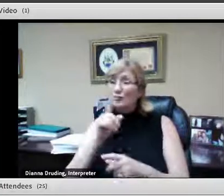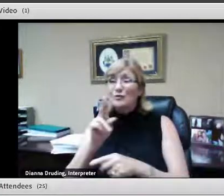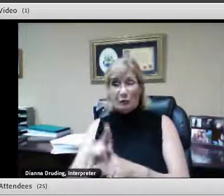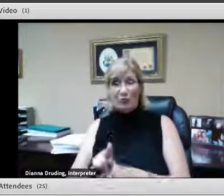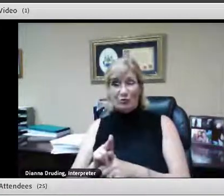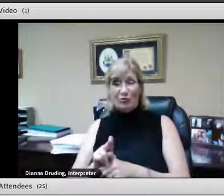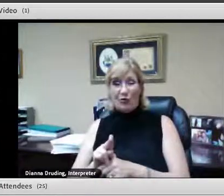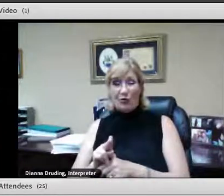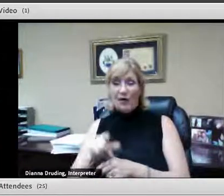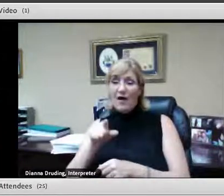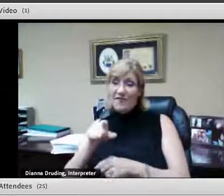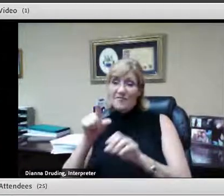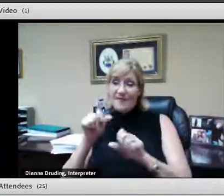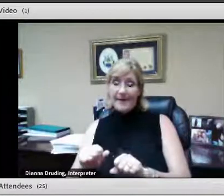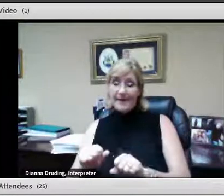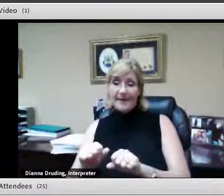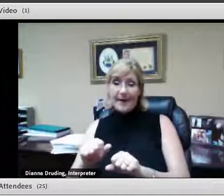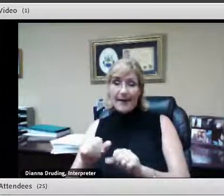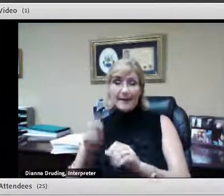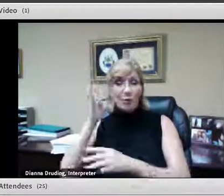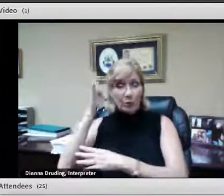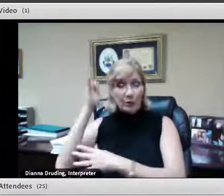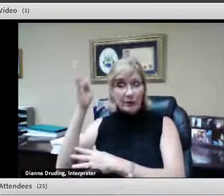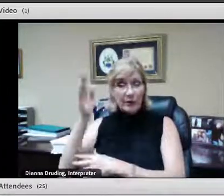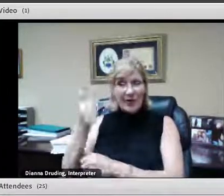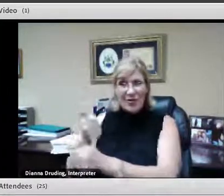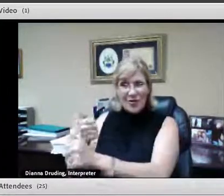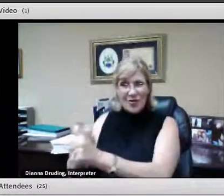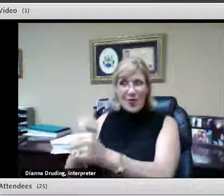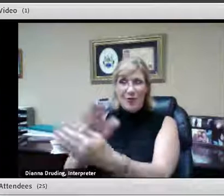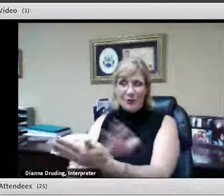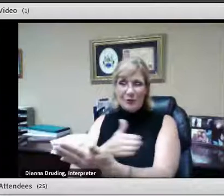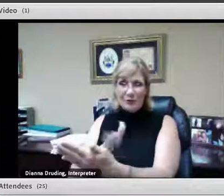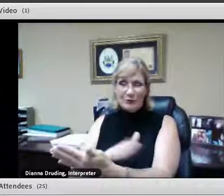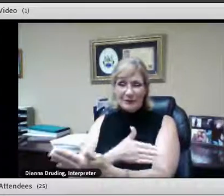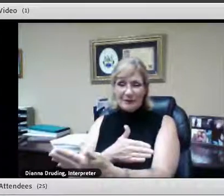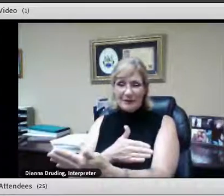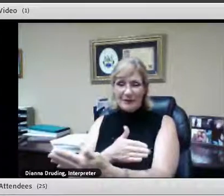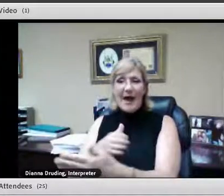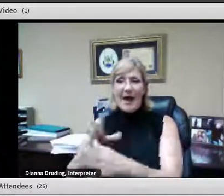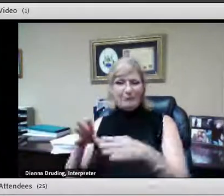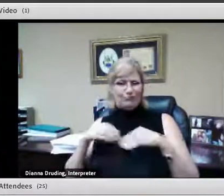They can create their own music and own it, and it varies,